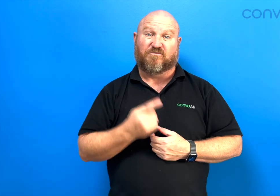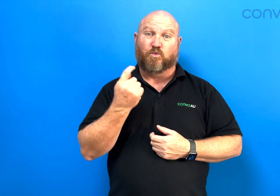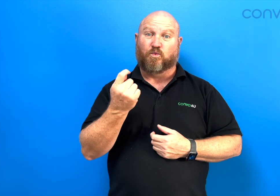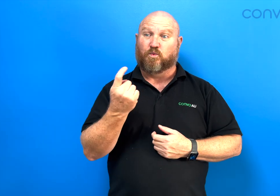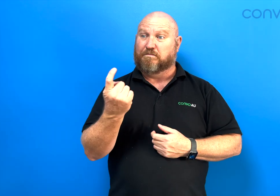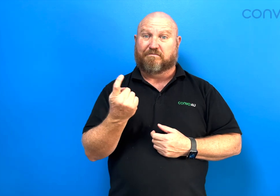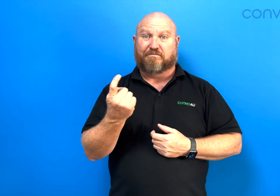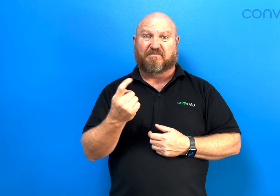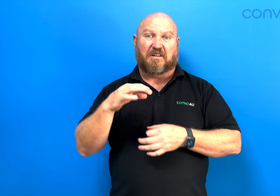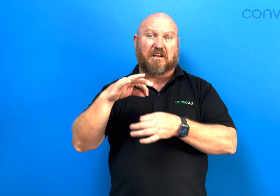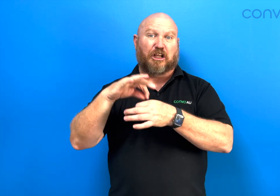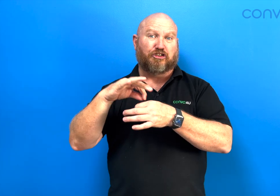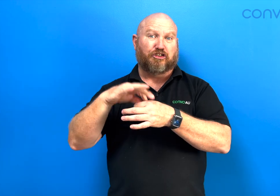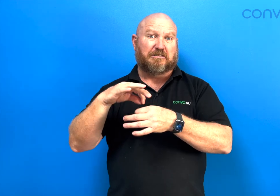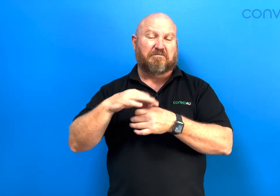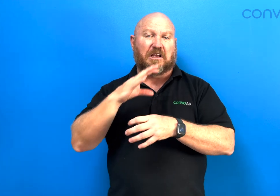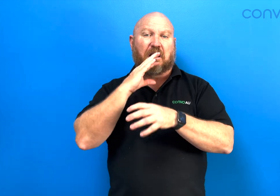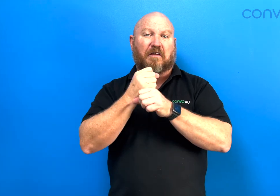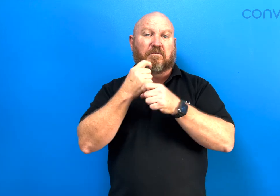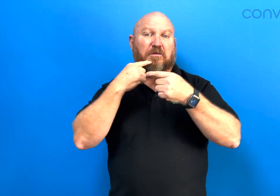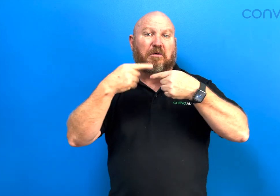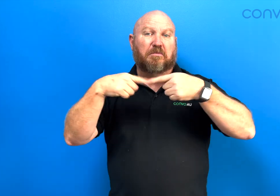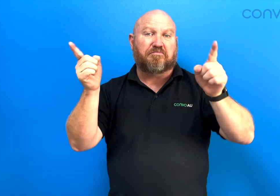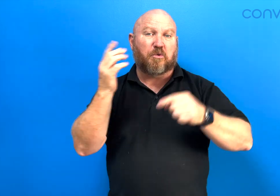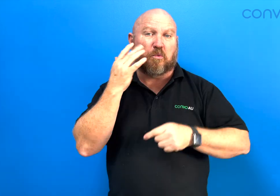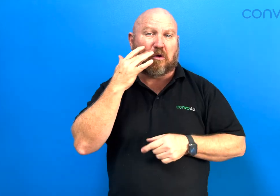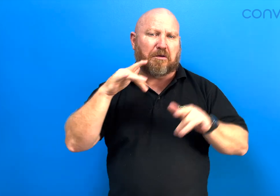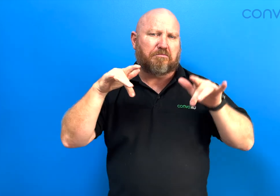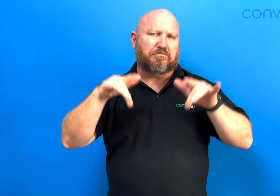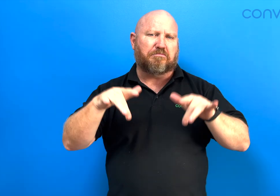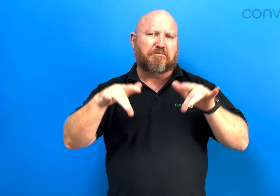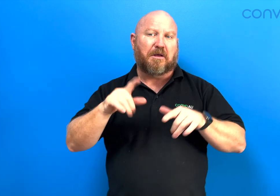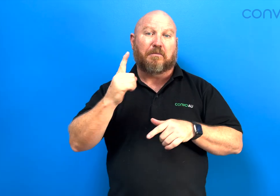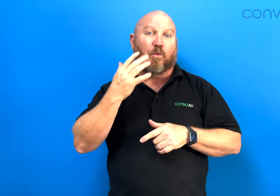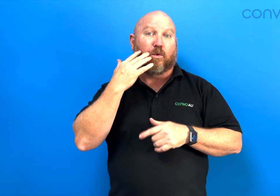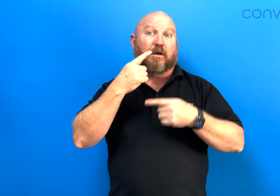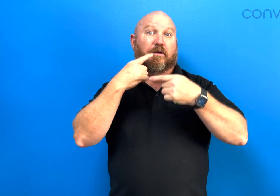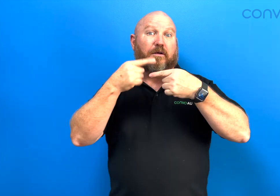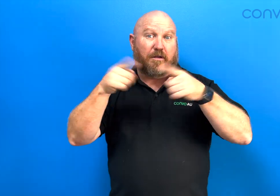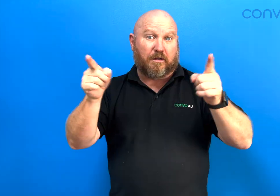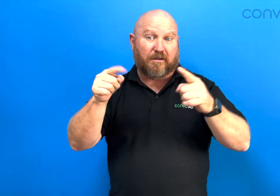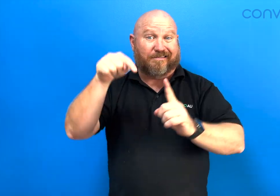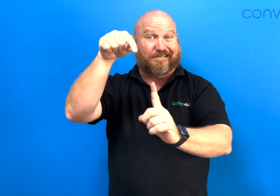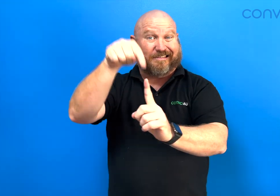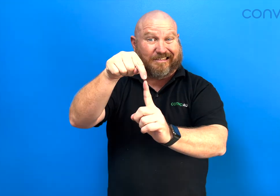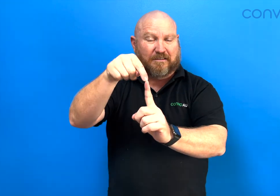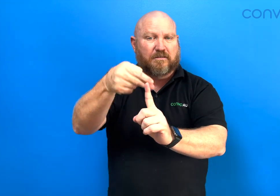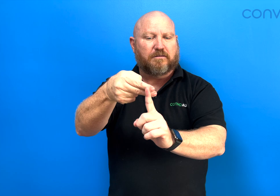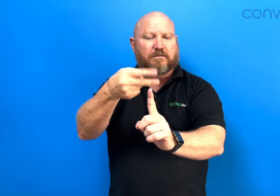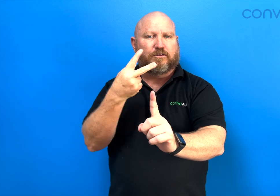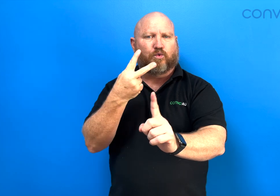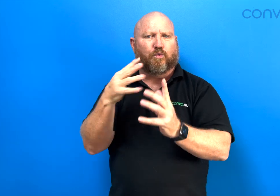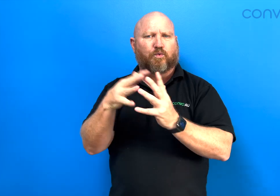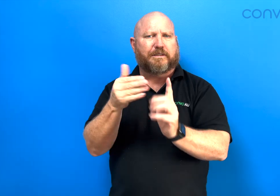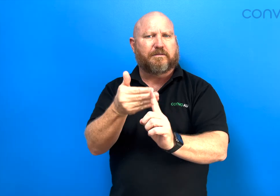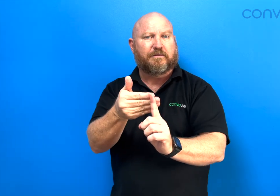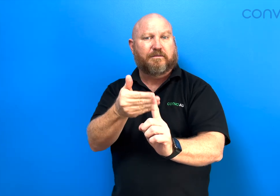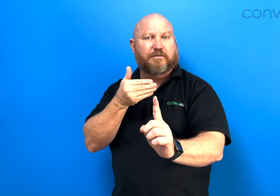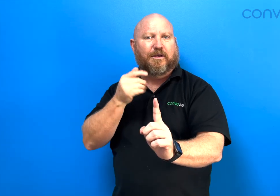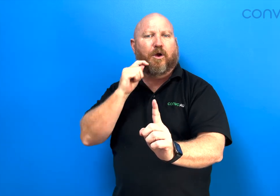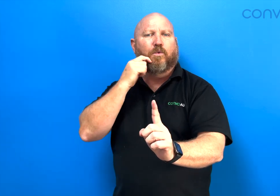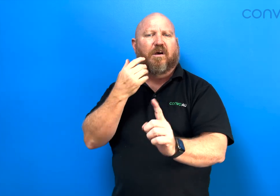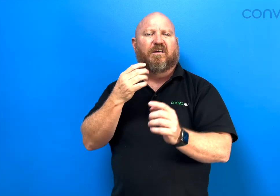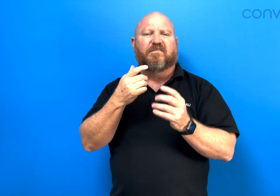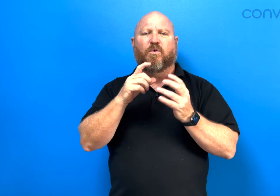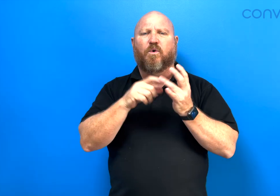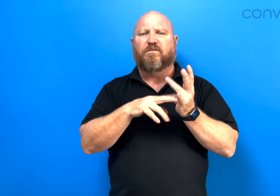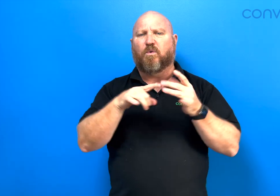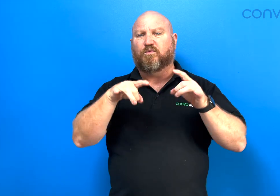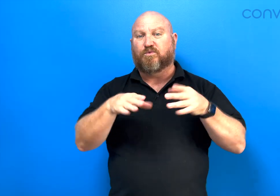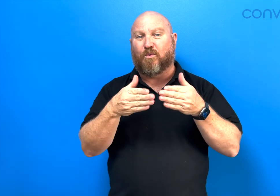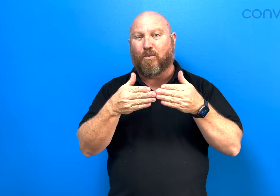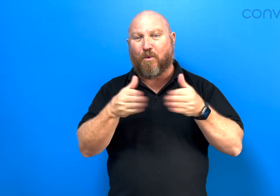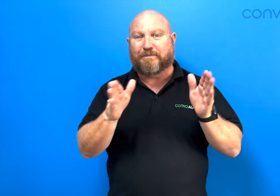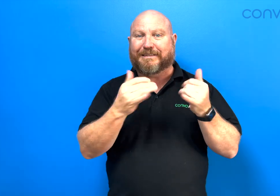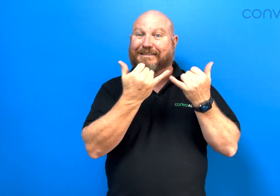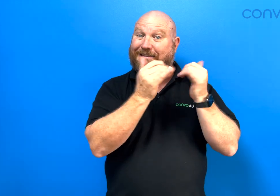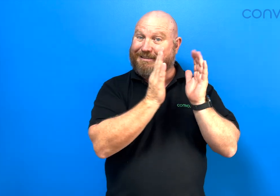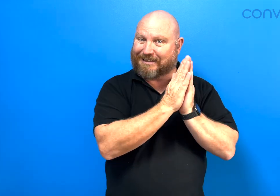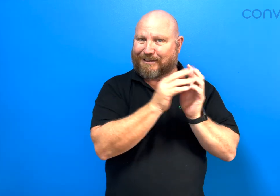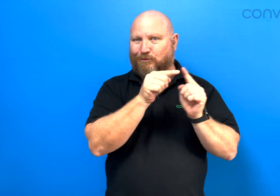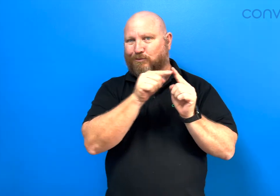At the upcoming federal election, we will be providing access to interpreting 2 weeks prior to the election